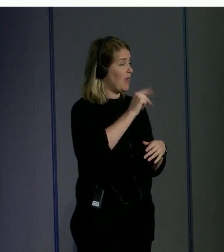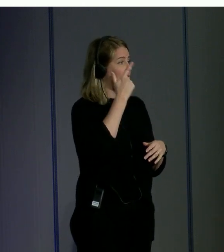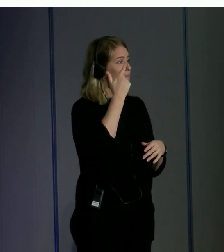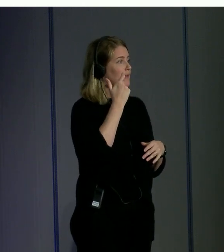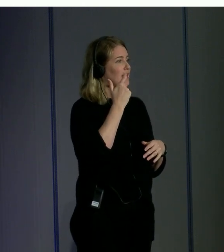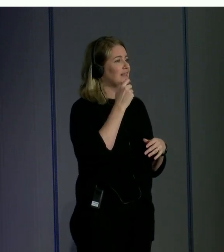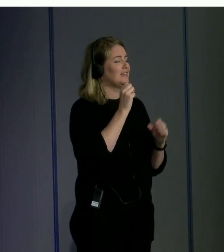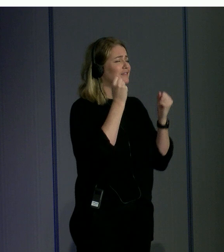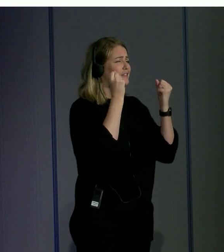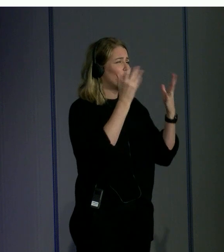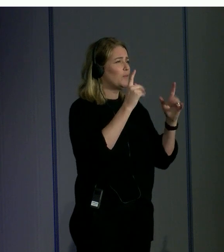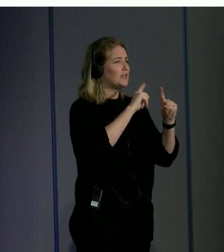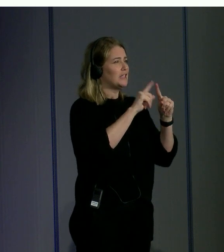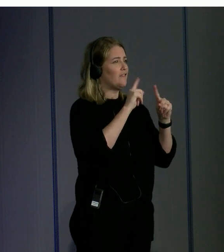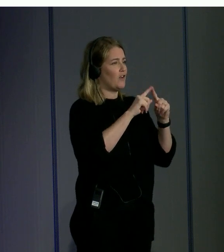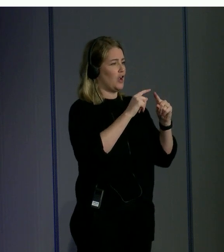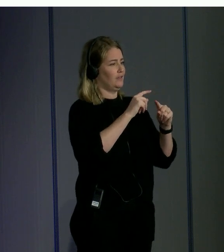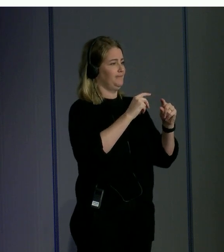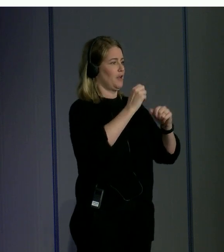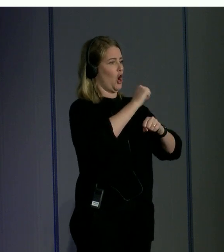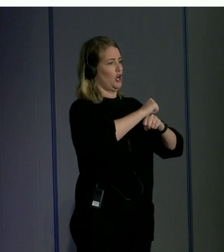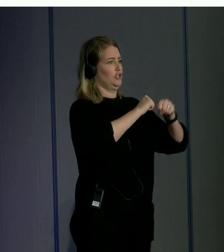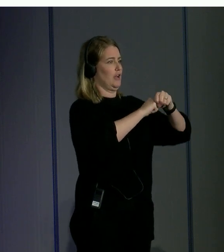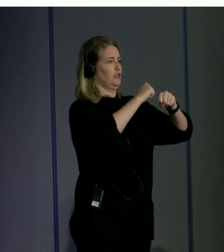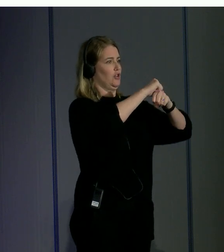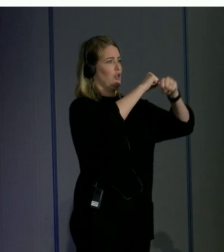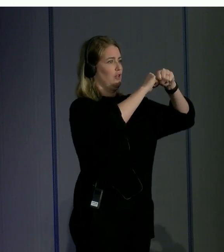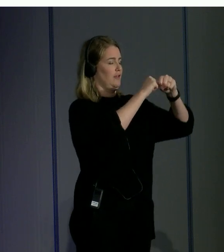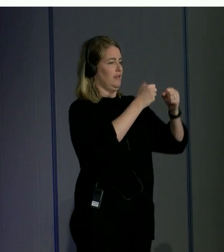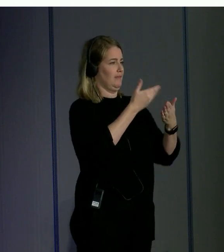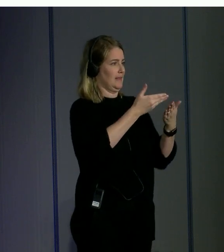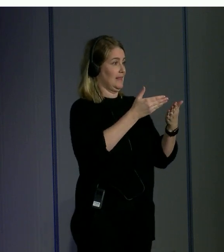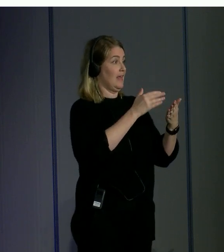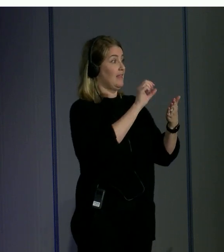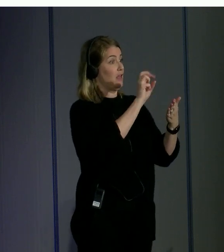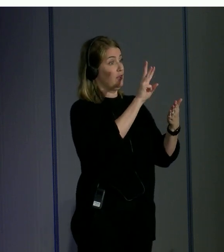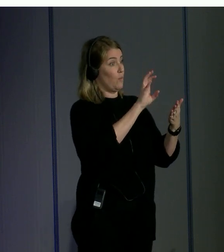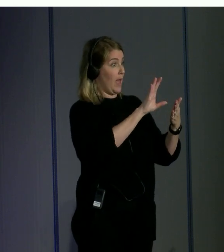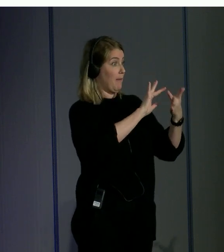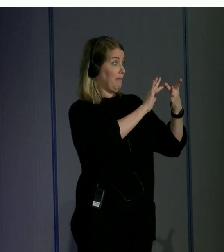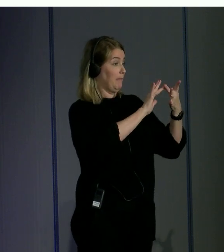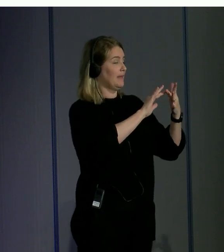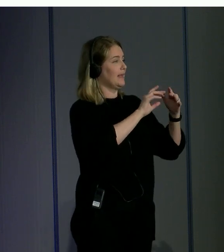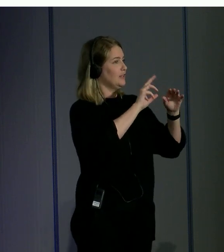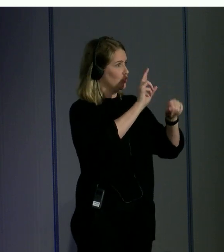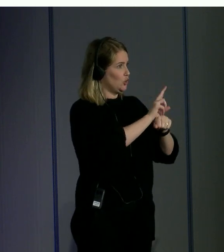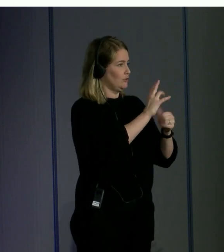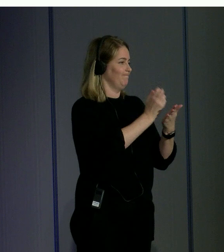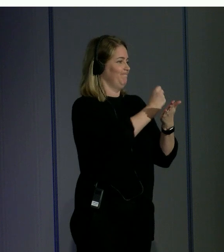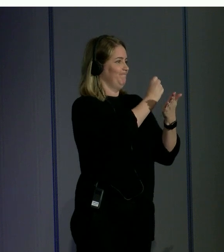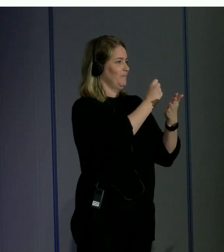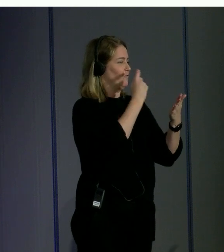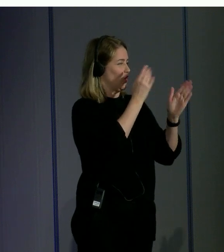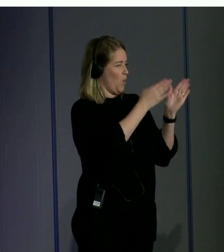there are numerous architectural mechanisms. The web can lean on to structure and organize content. We do have sub-domains.